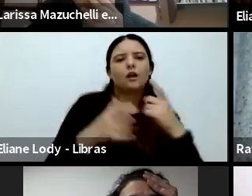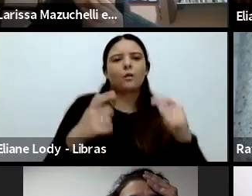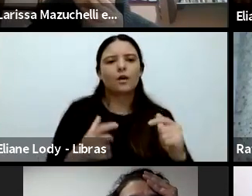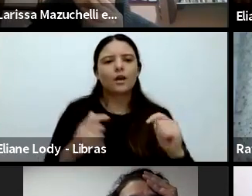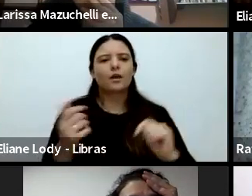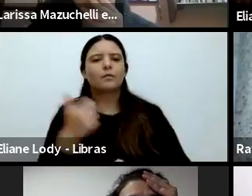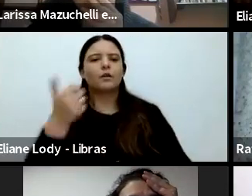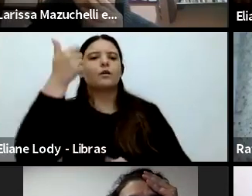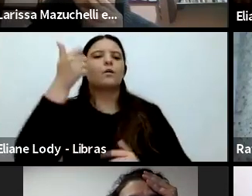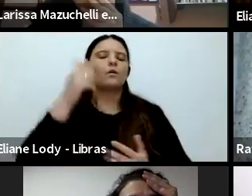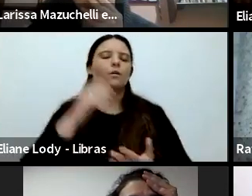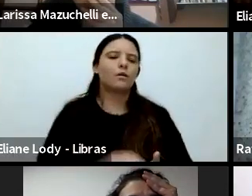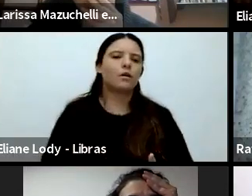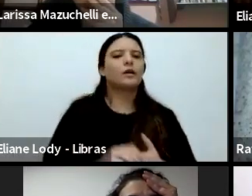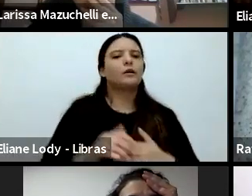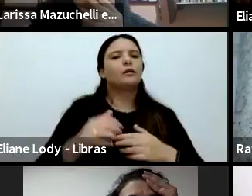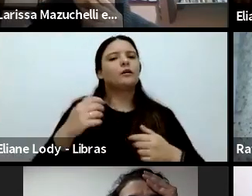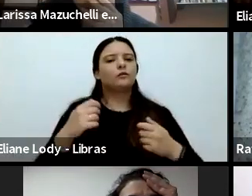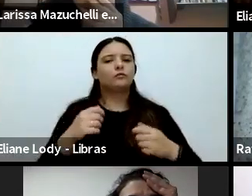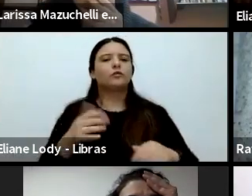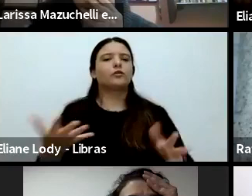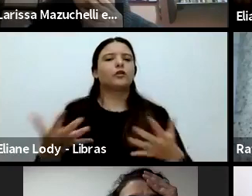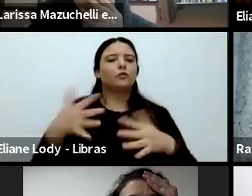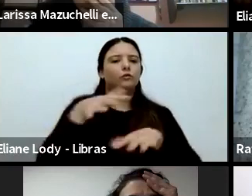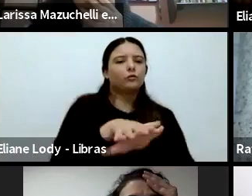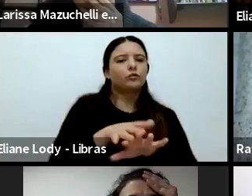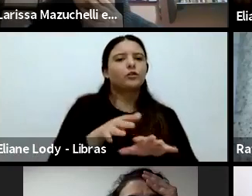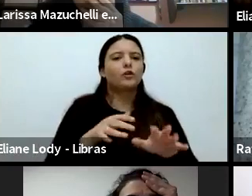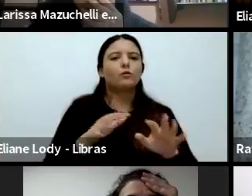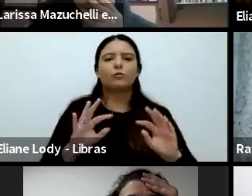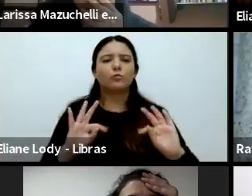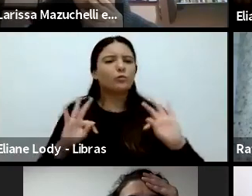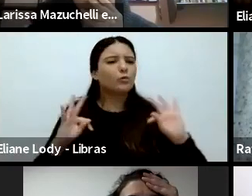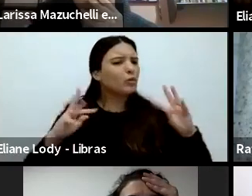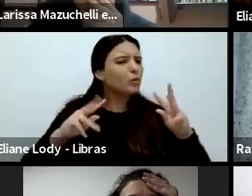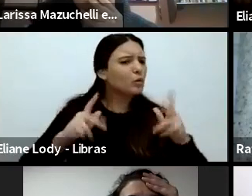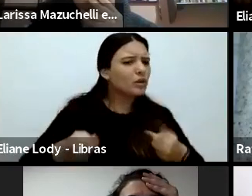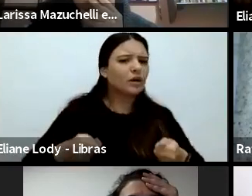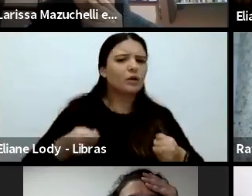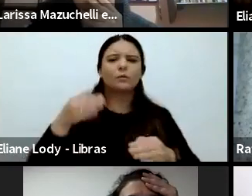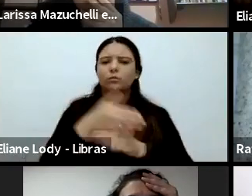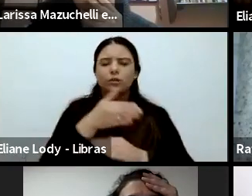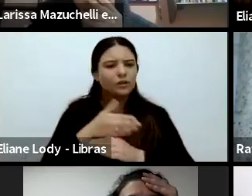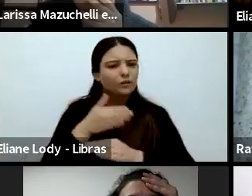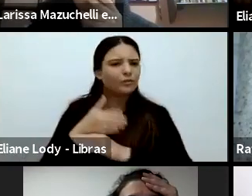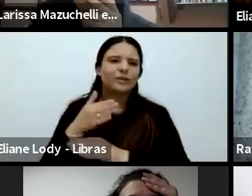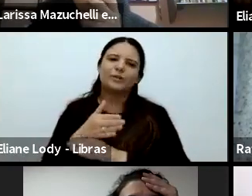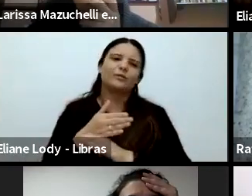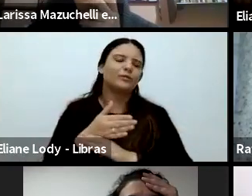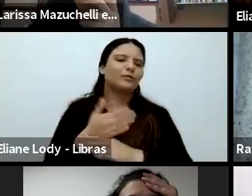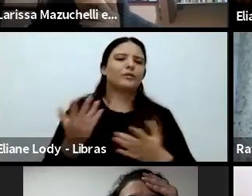that enable. full participation.